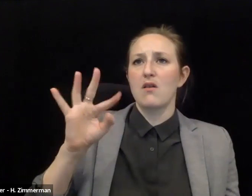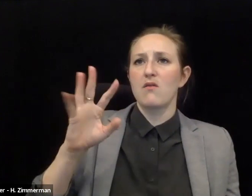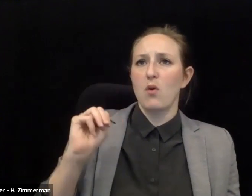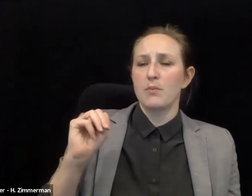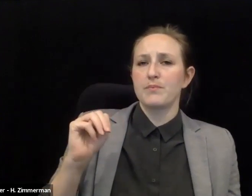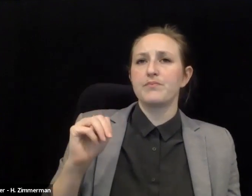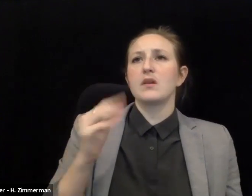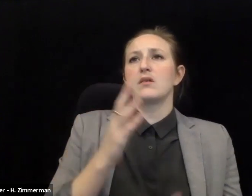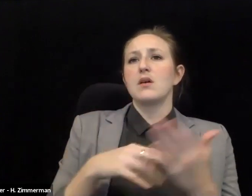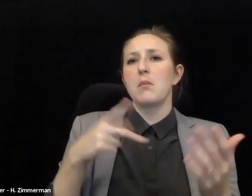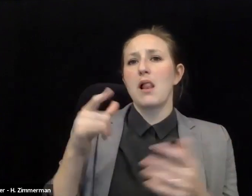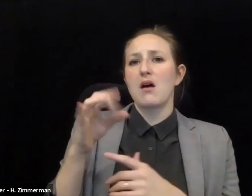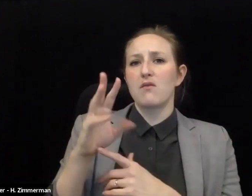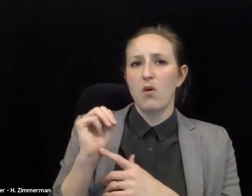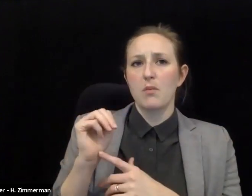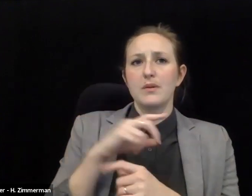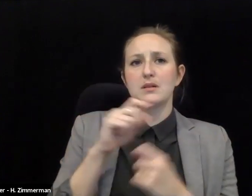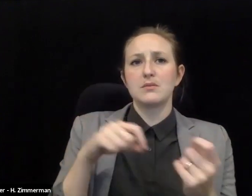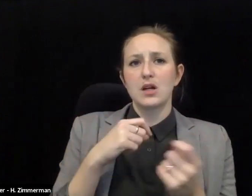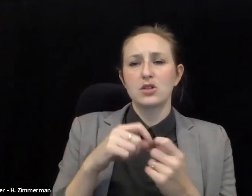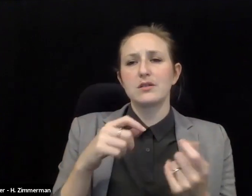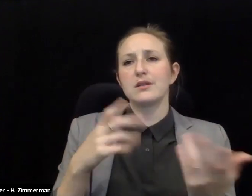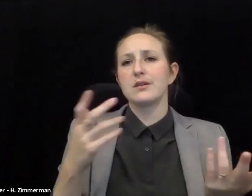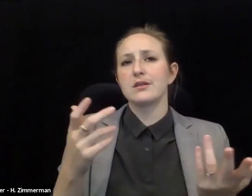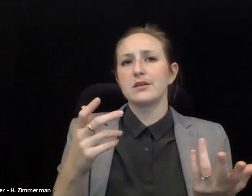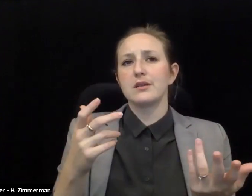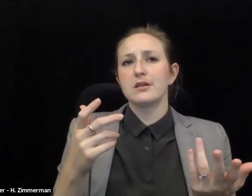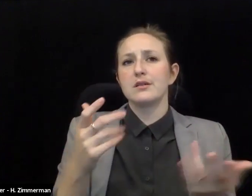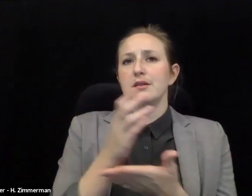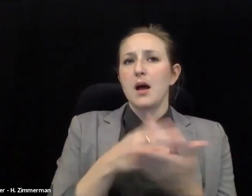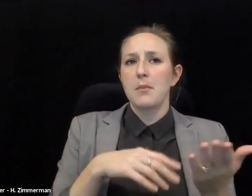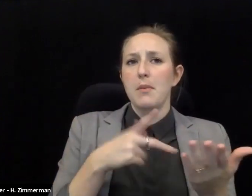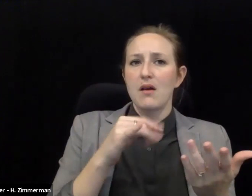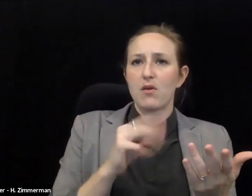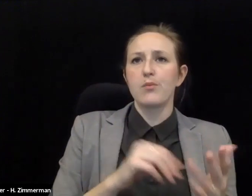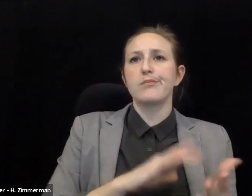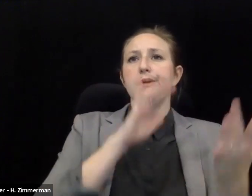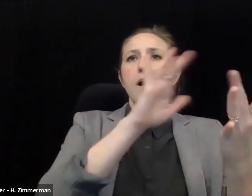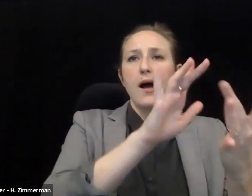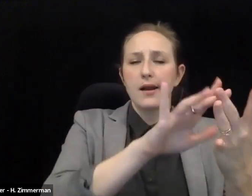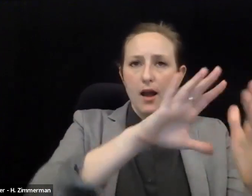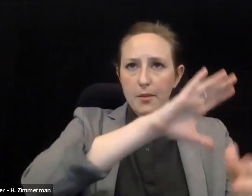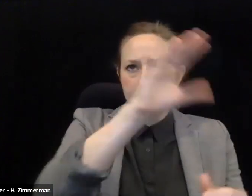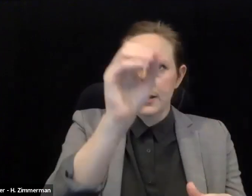especially the smaller ones. Sometimes you have You know, contact in the platform companies and it's definitely worthwhile to reach out